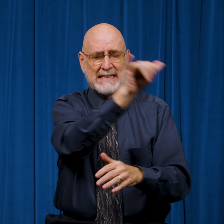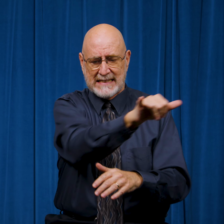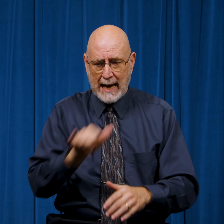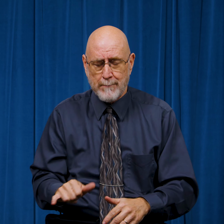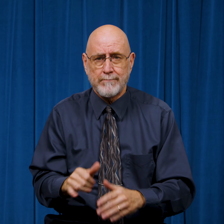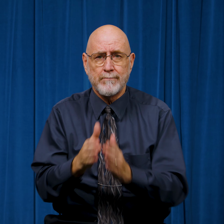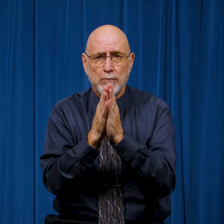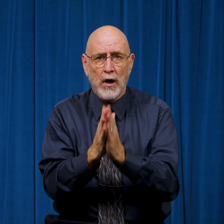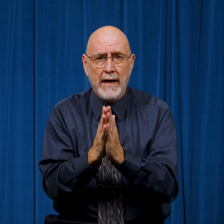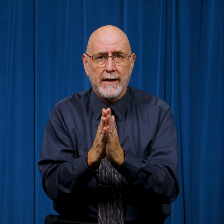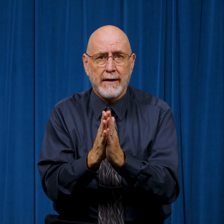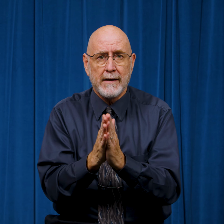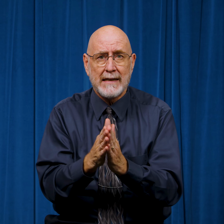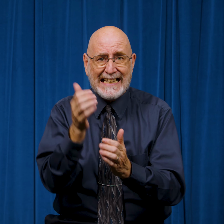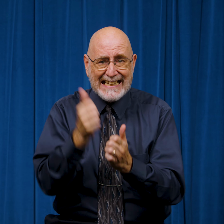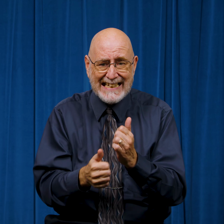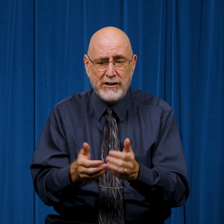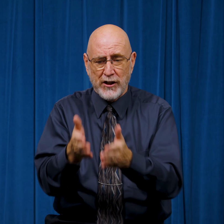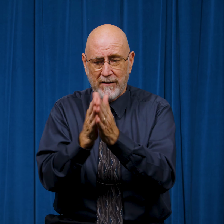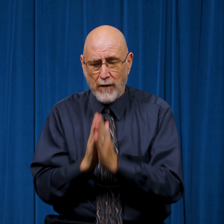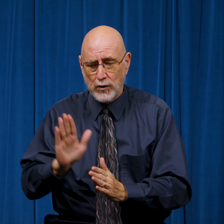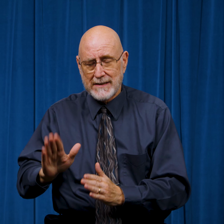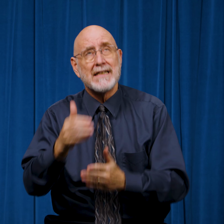and each invokes His aid against the other.